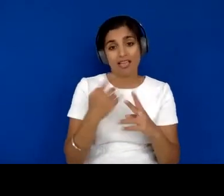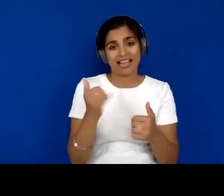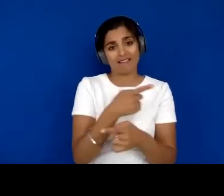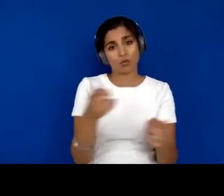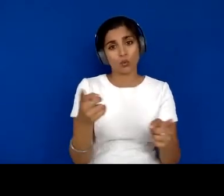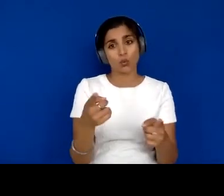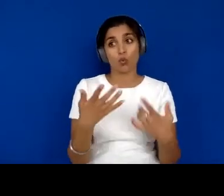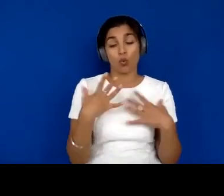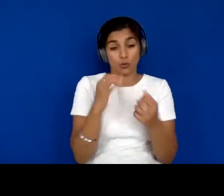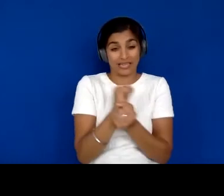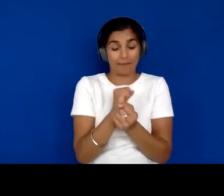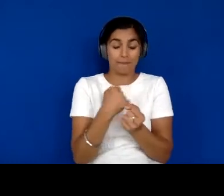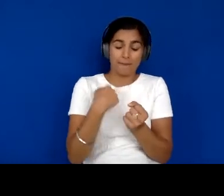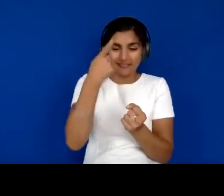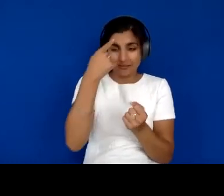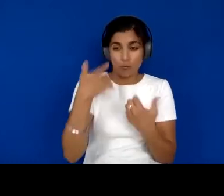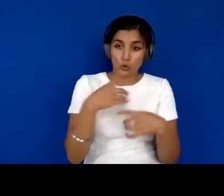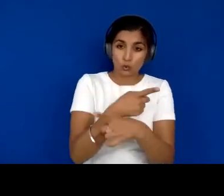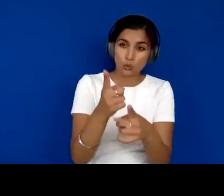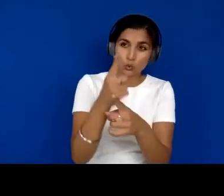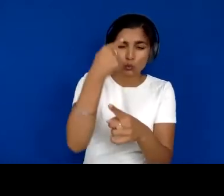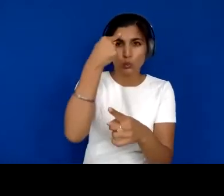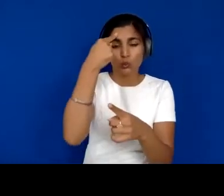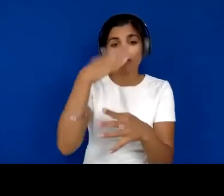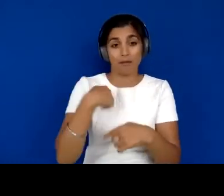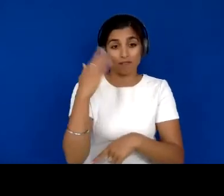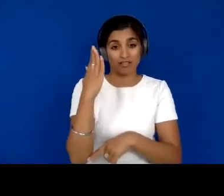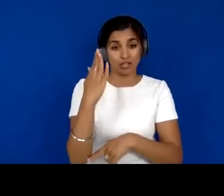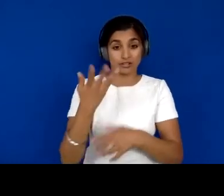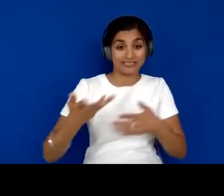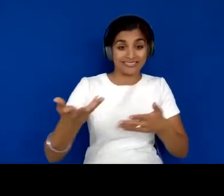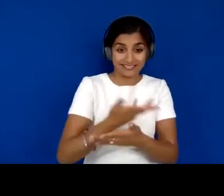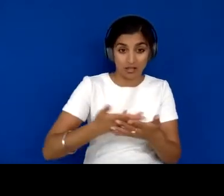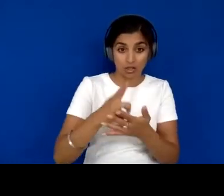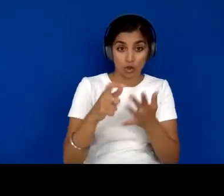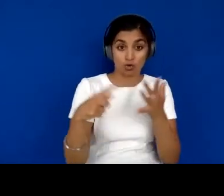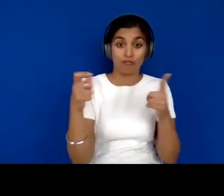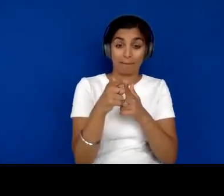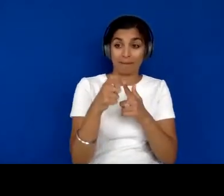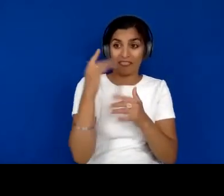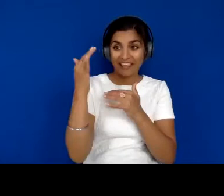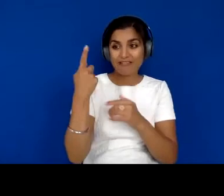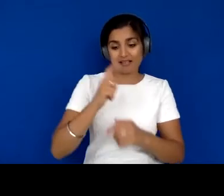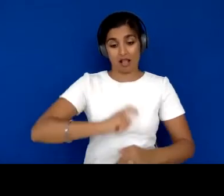following discussing quilt theory and identities privileges does not undermine